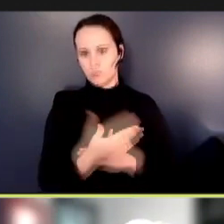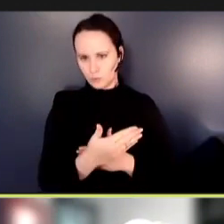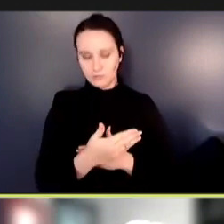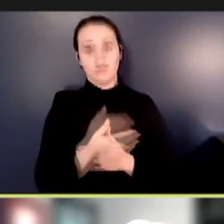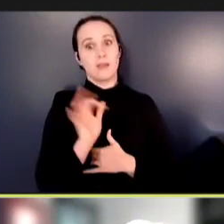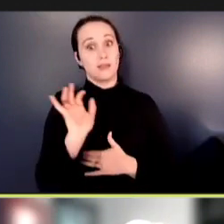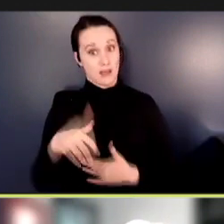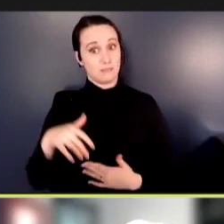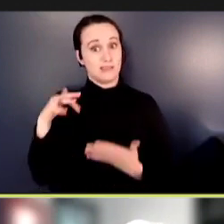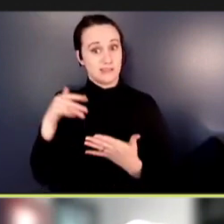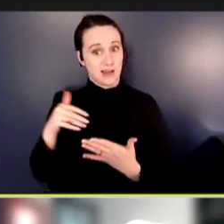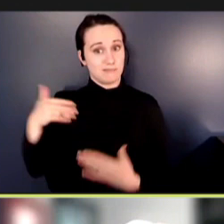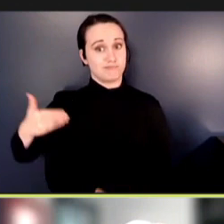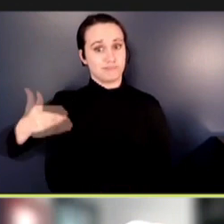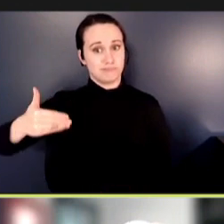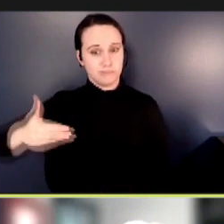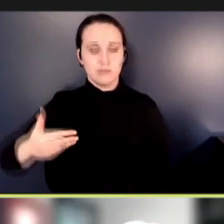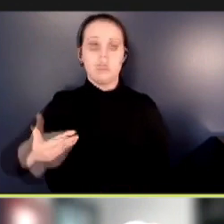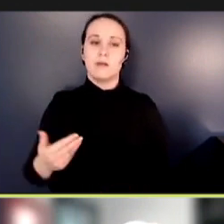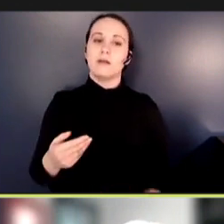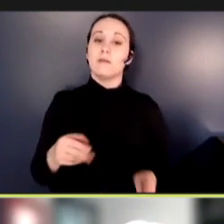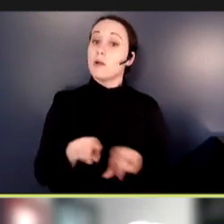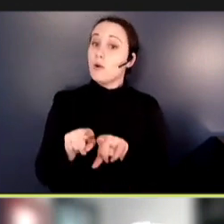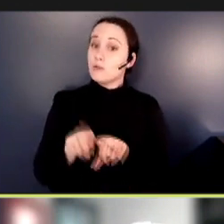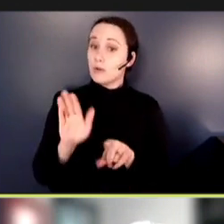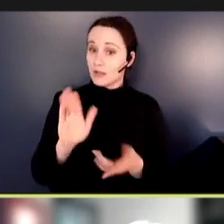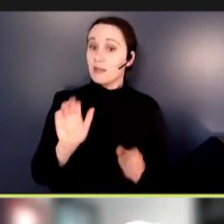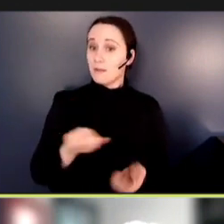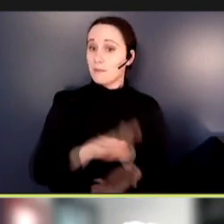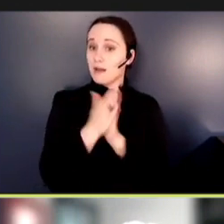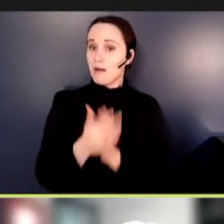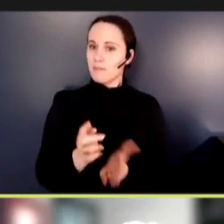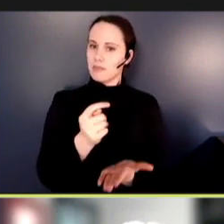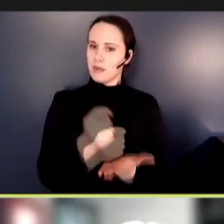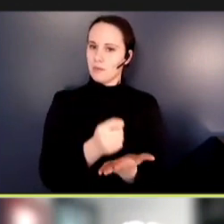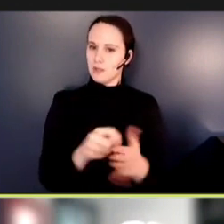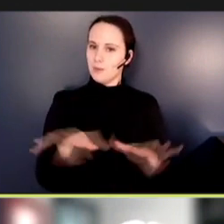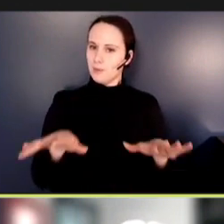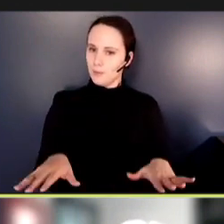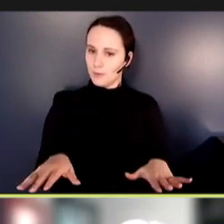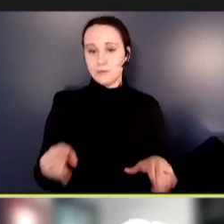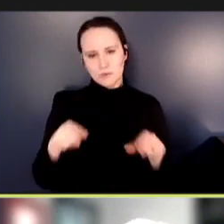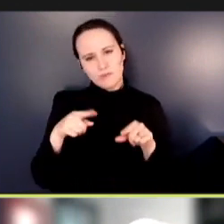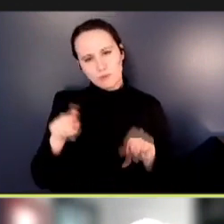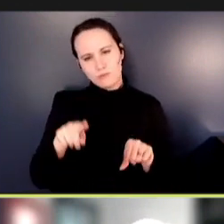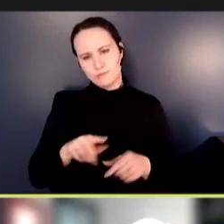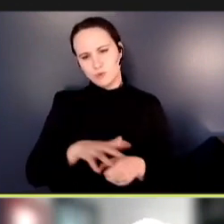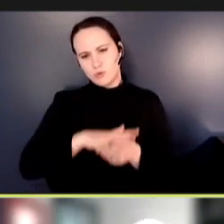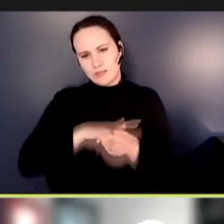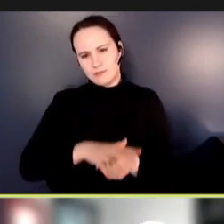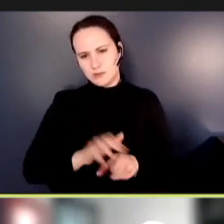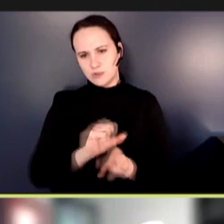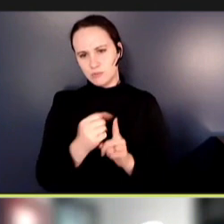quite a bit, but it also is therapeutic during stressful situations in a pediatric practice.